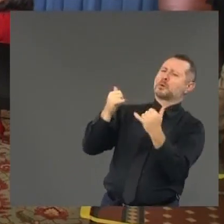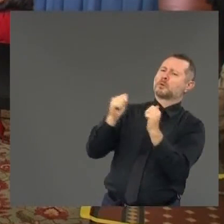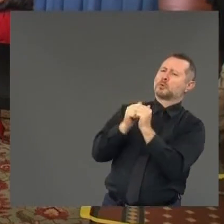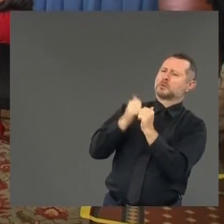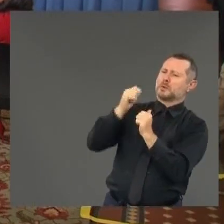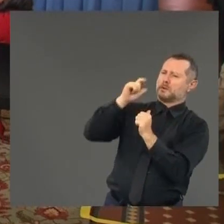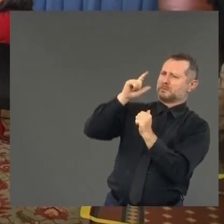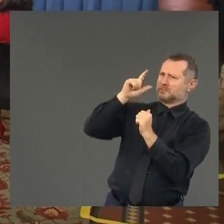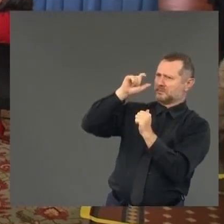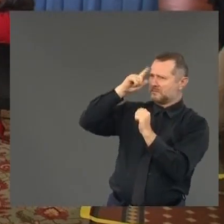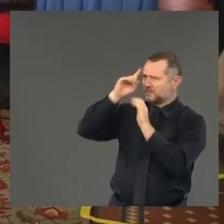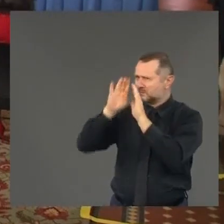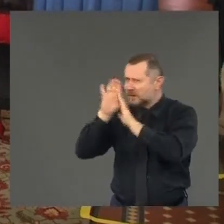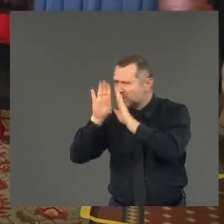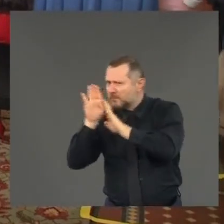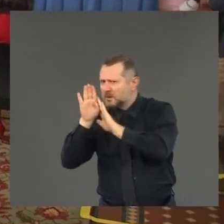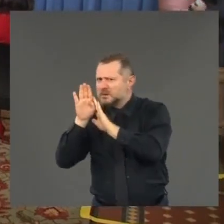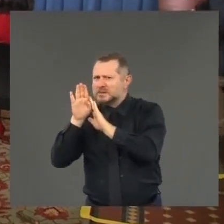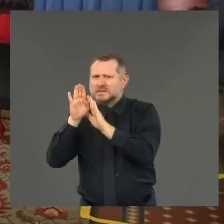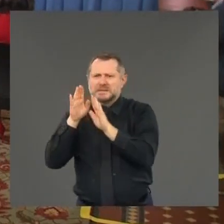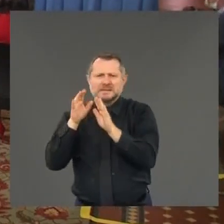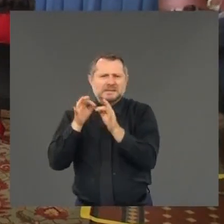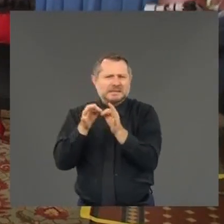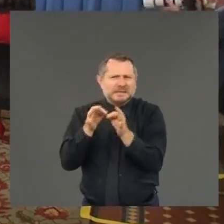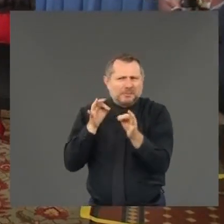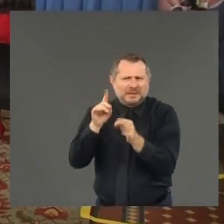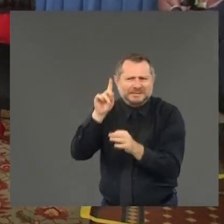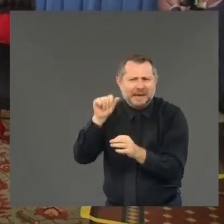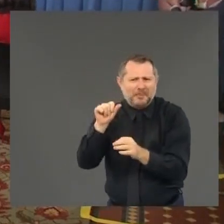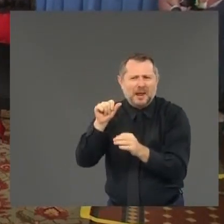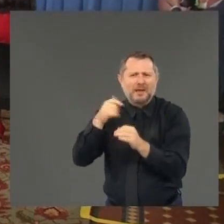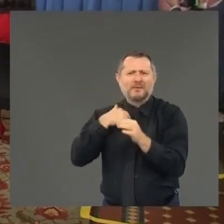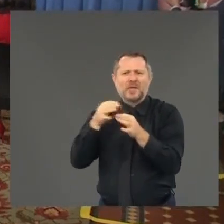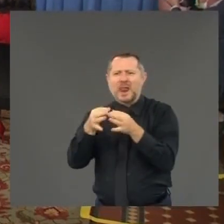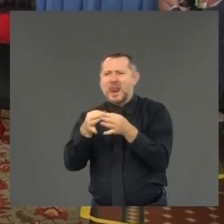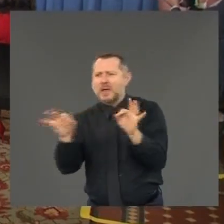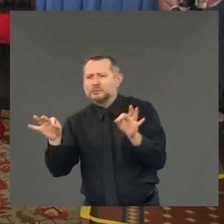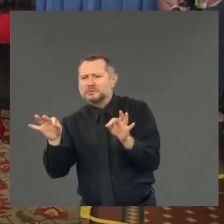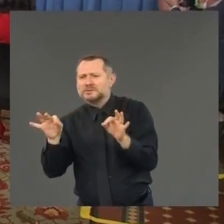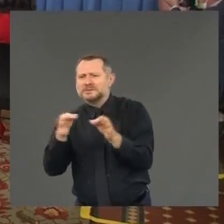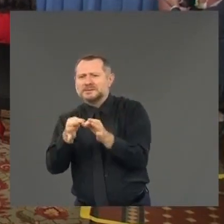I HAVE A QUICK QUESTION ABOUT THE FACILITIES. APPARENTLY THE PEOPLE WITH